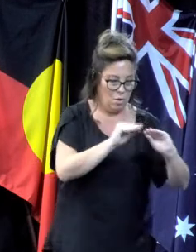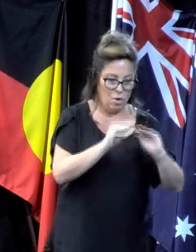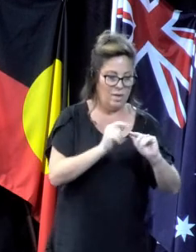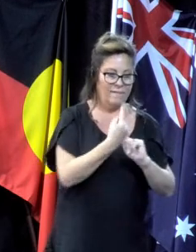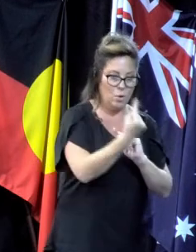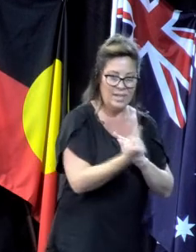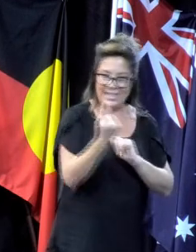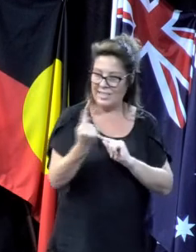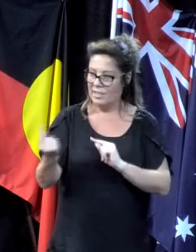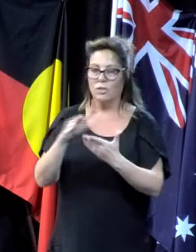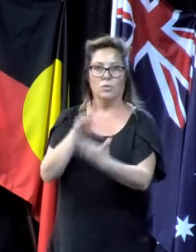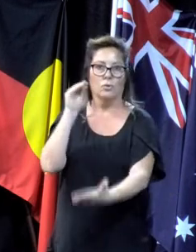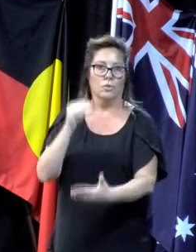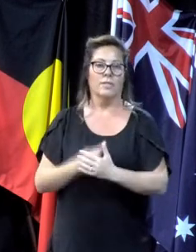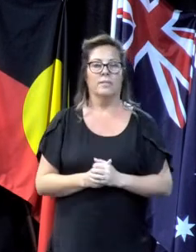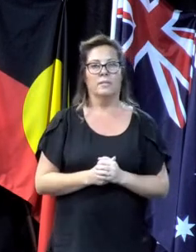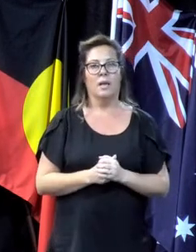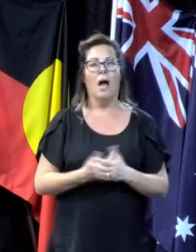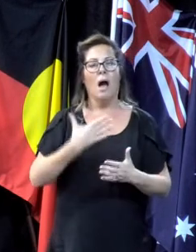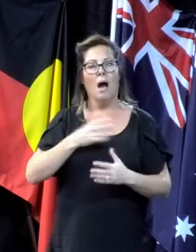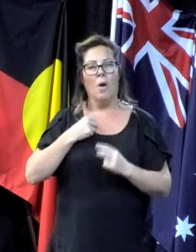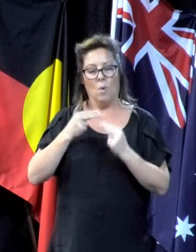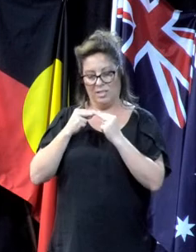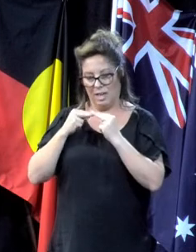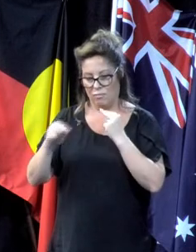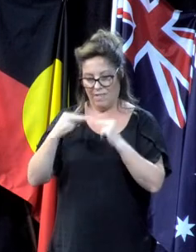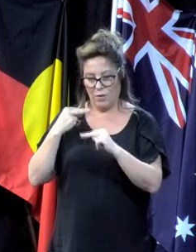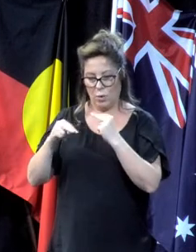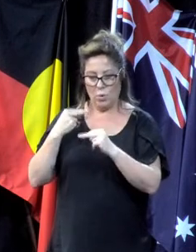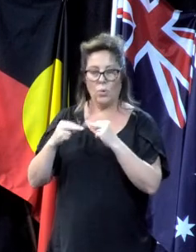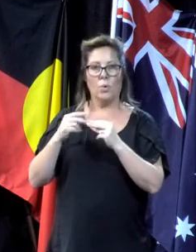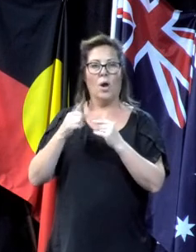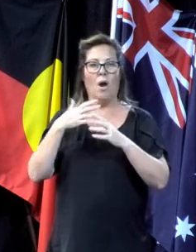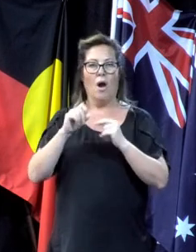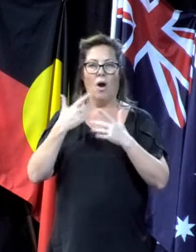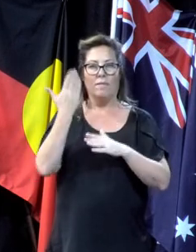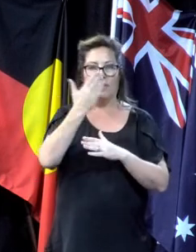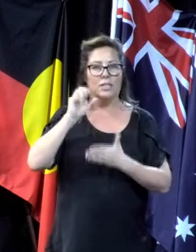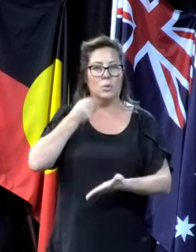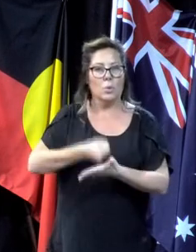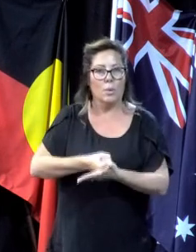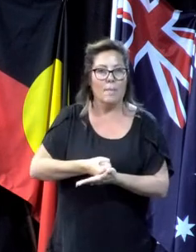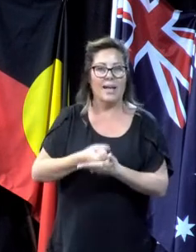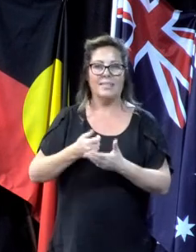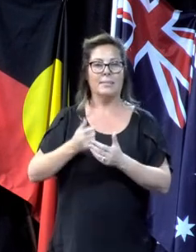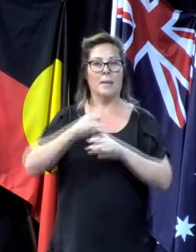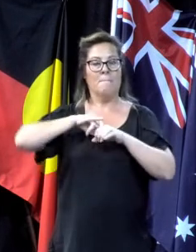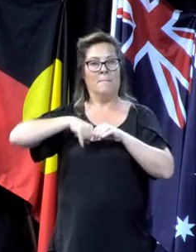I would like to see a review of the school-based medical practitioners, including our school nurses allocated to schools, and the application process